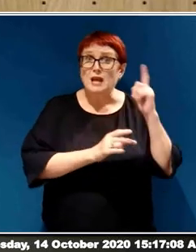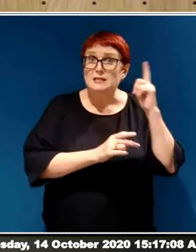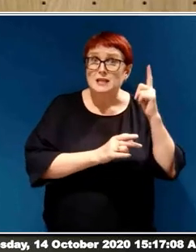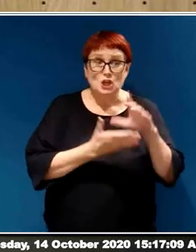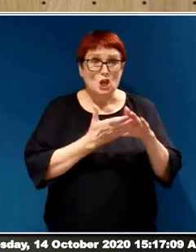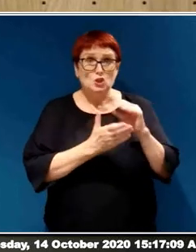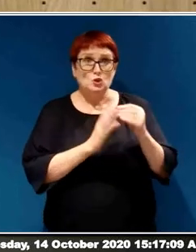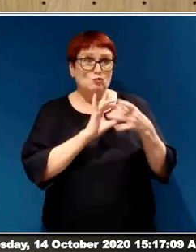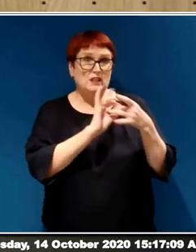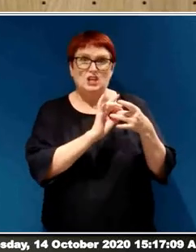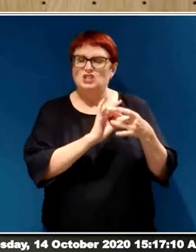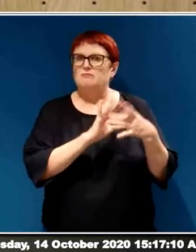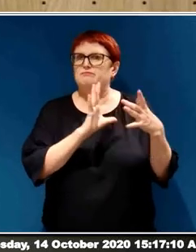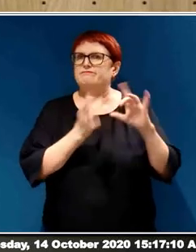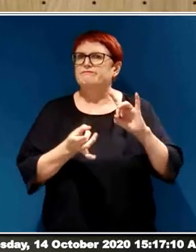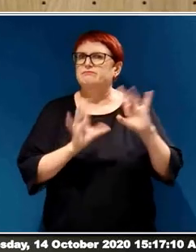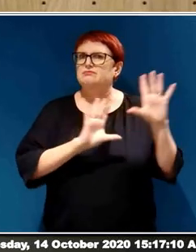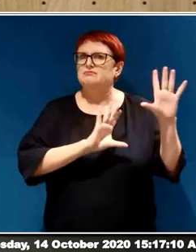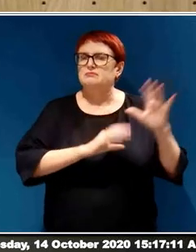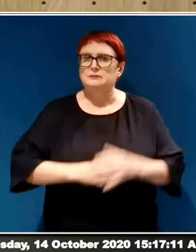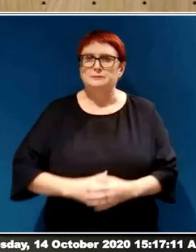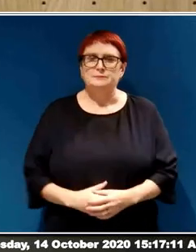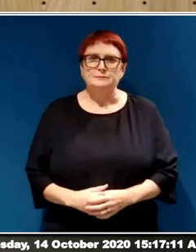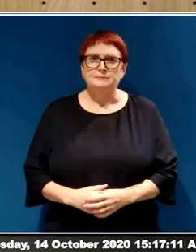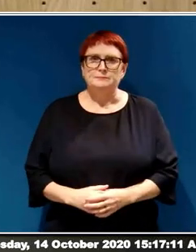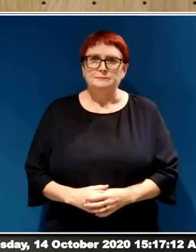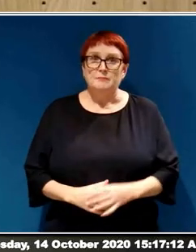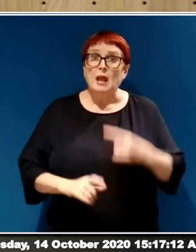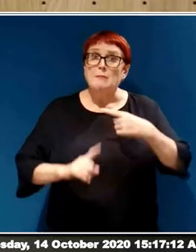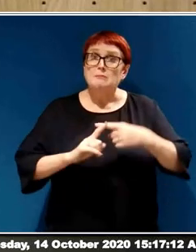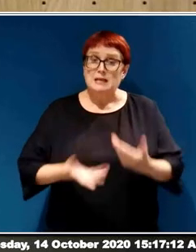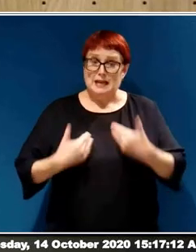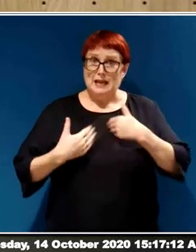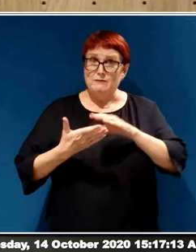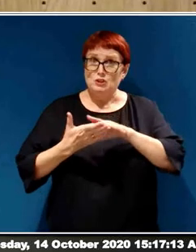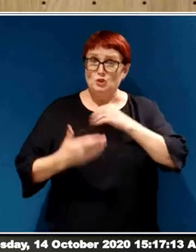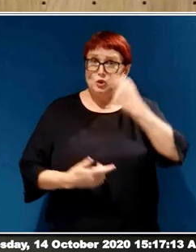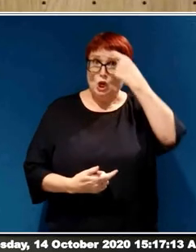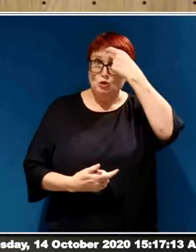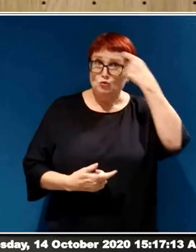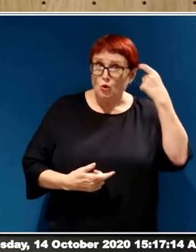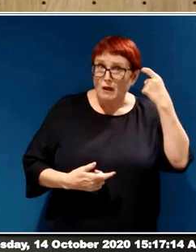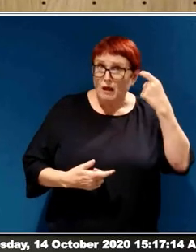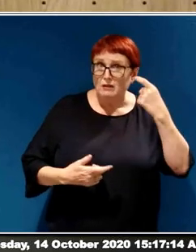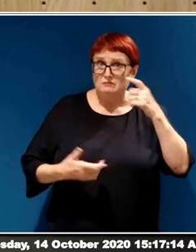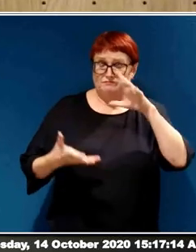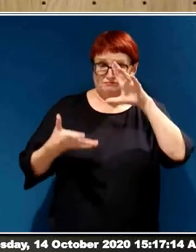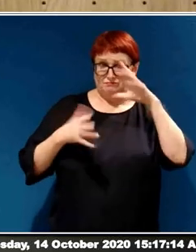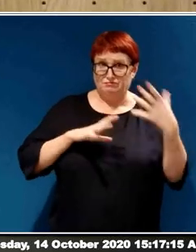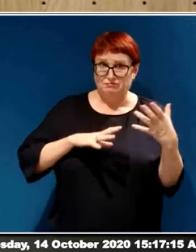causes trauma and has the potential to both injure and, in circumstances that